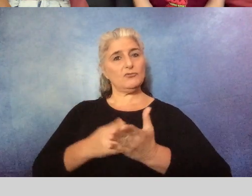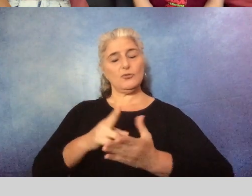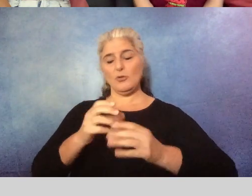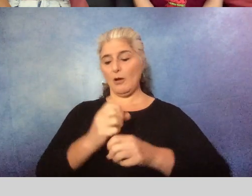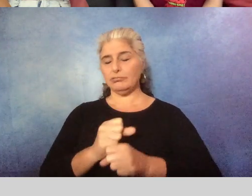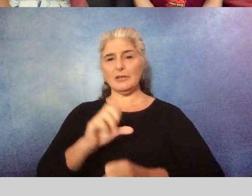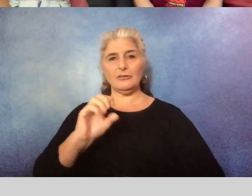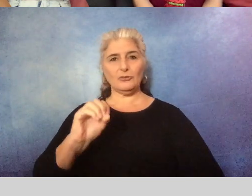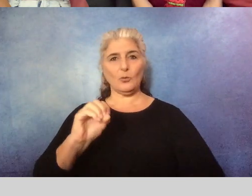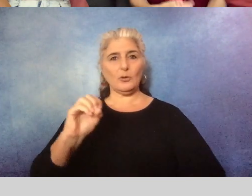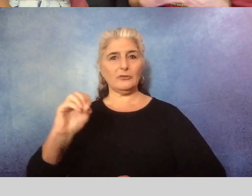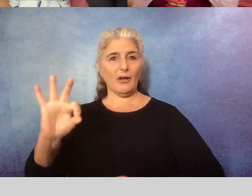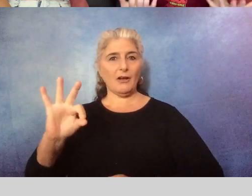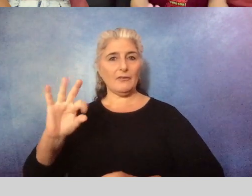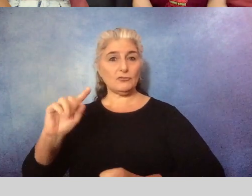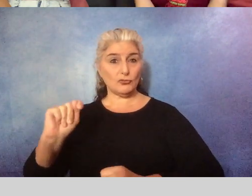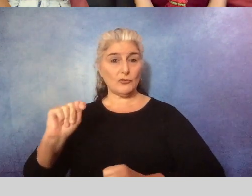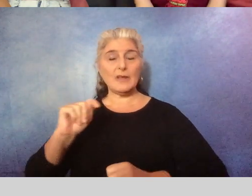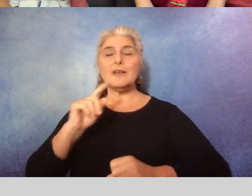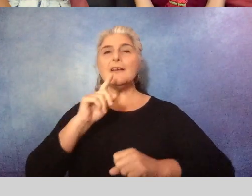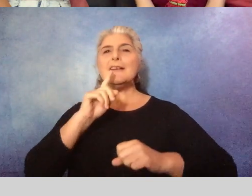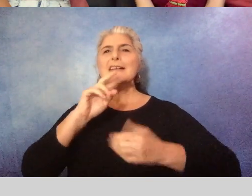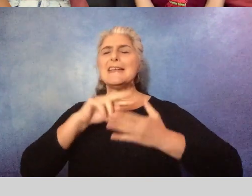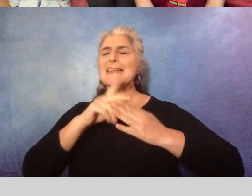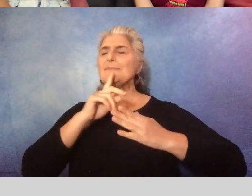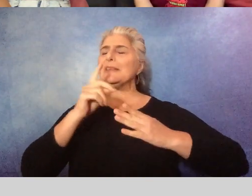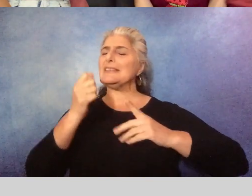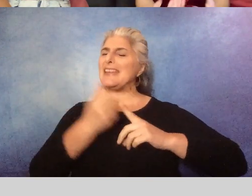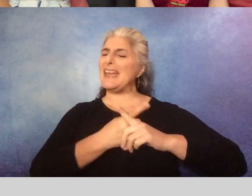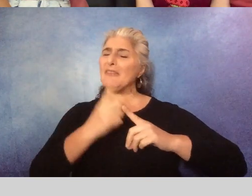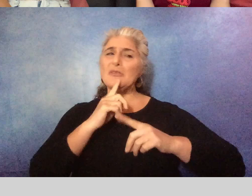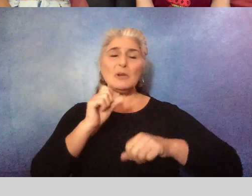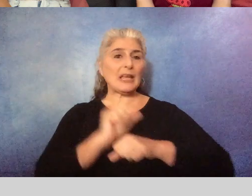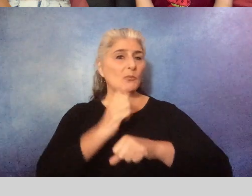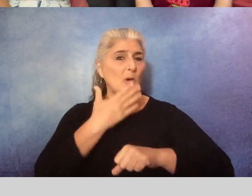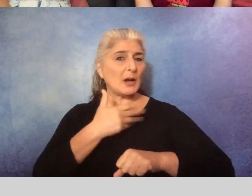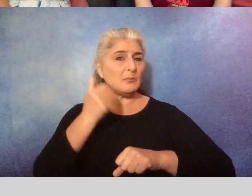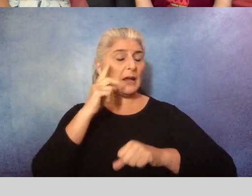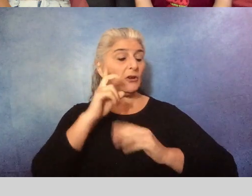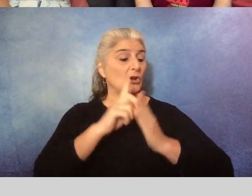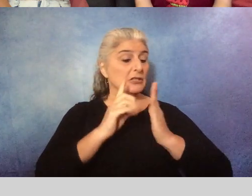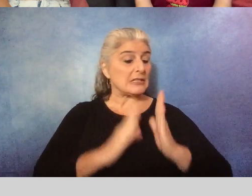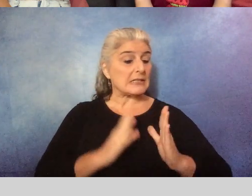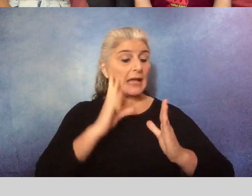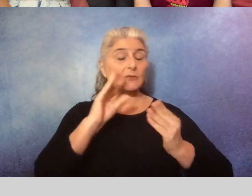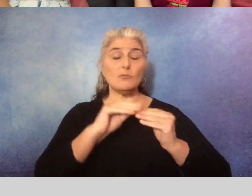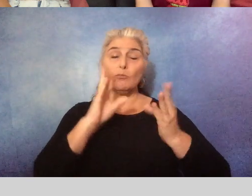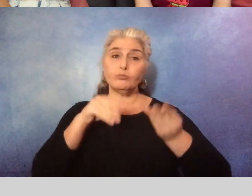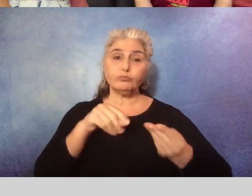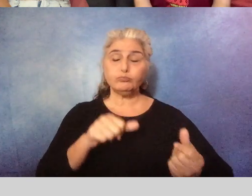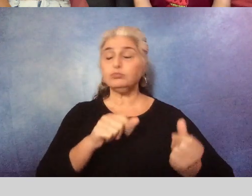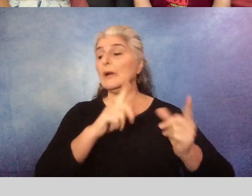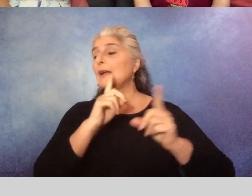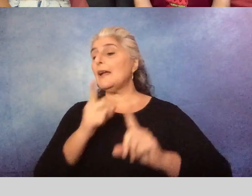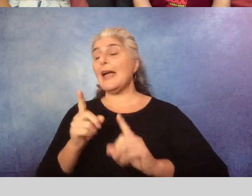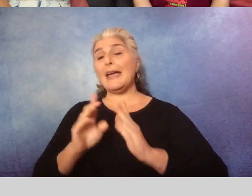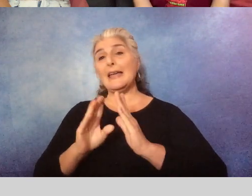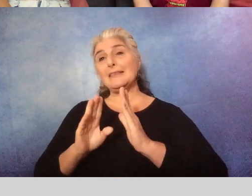and developers can make deliveries faster because some specs can be skipped.